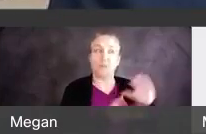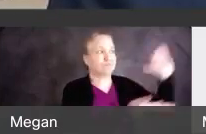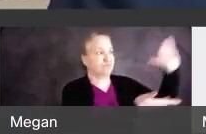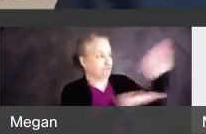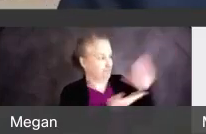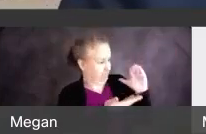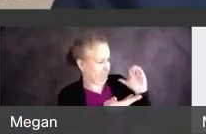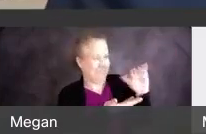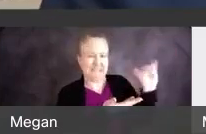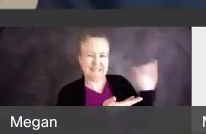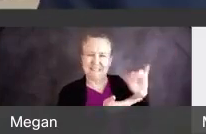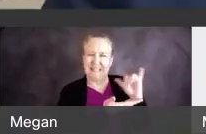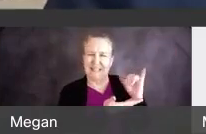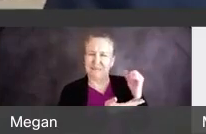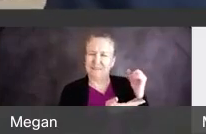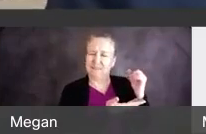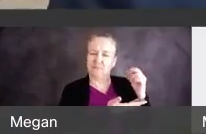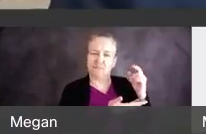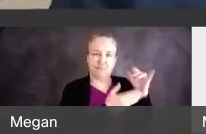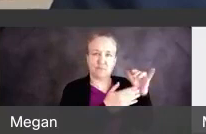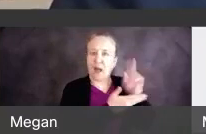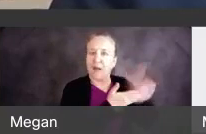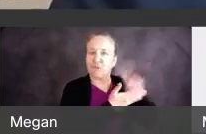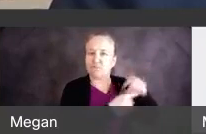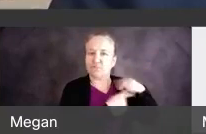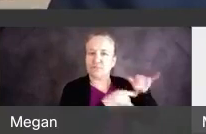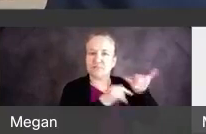for the last several weeks. So there's been no change in our allocation. When you had the